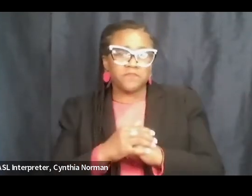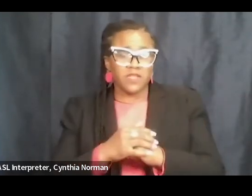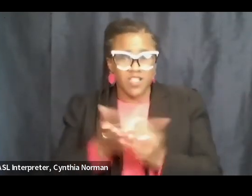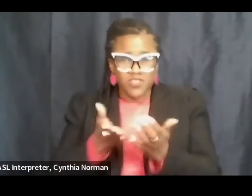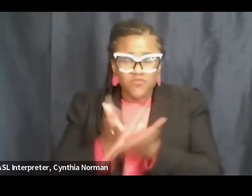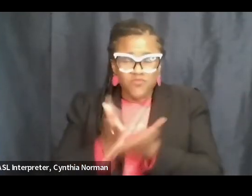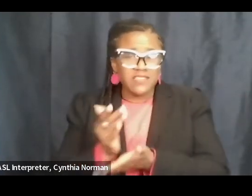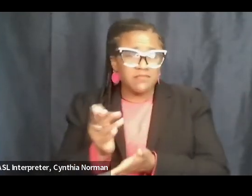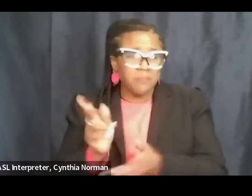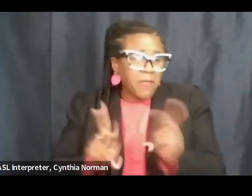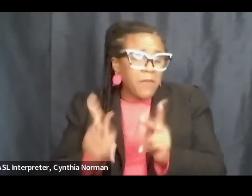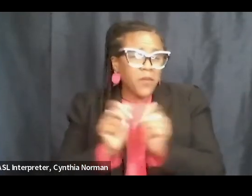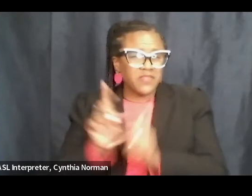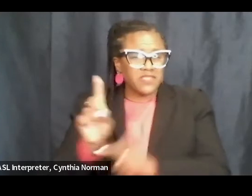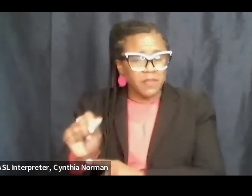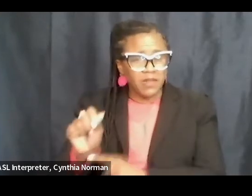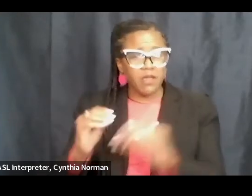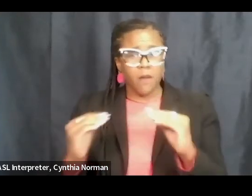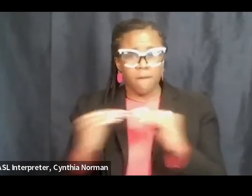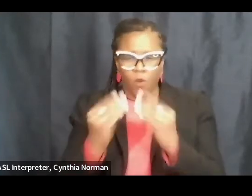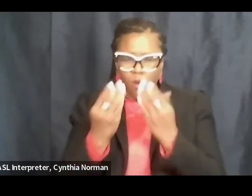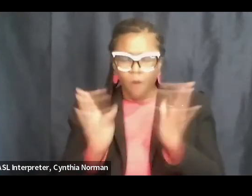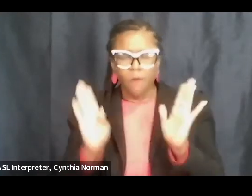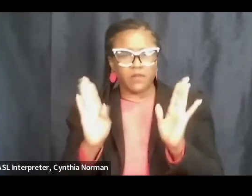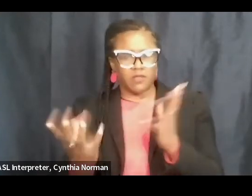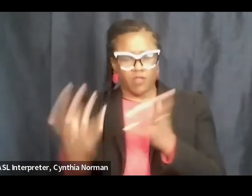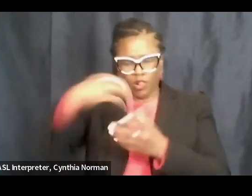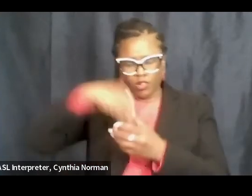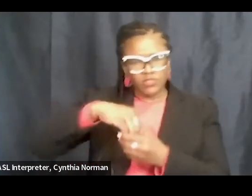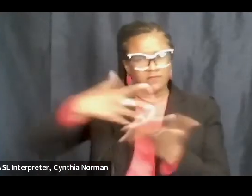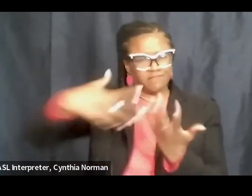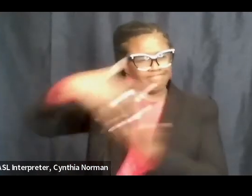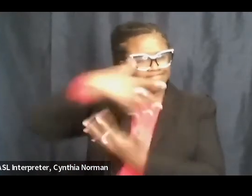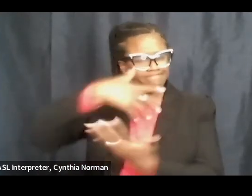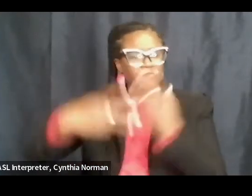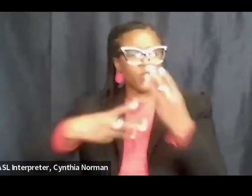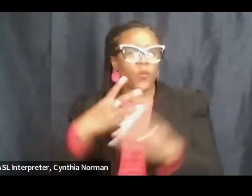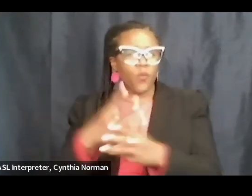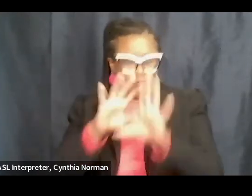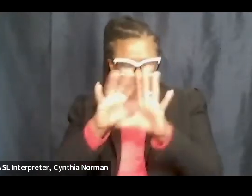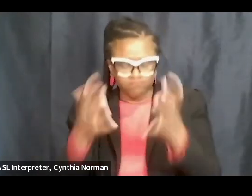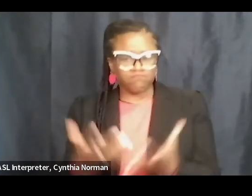to create a more open and inclusive society. I mentioned I'm Congressman Langevin